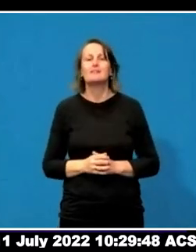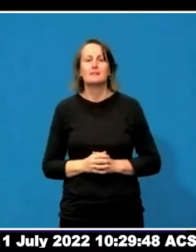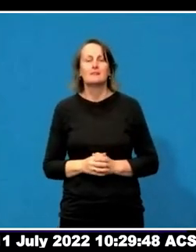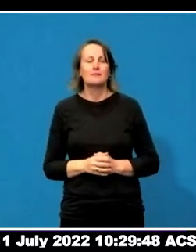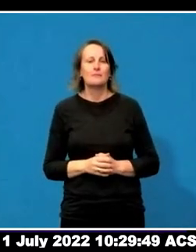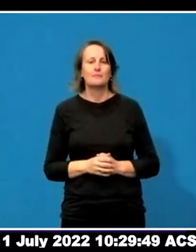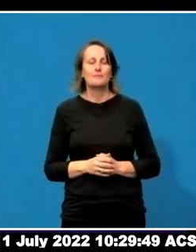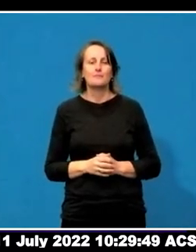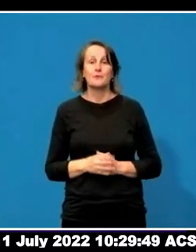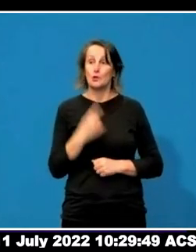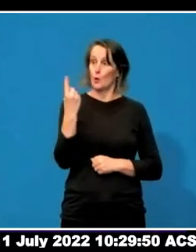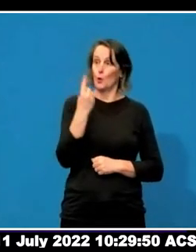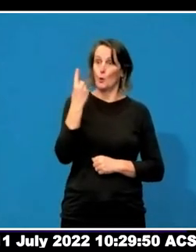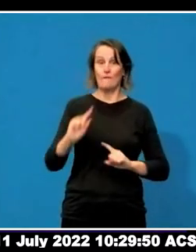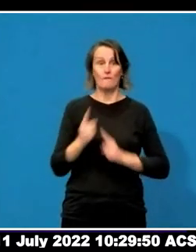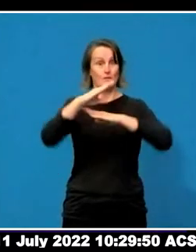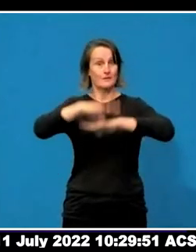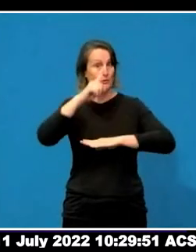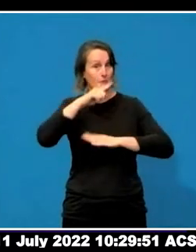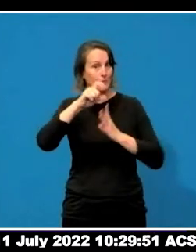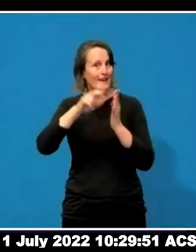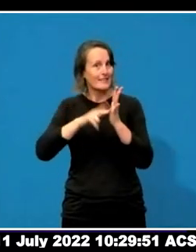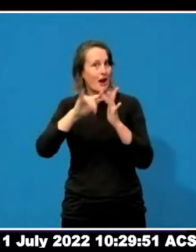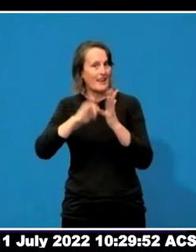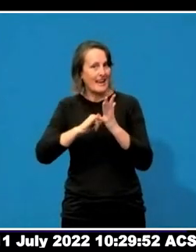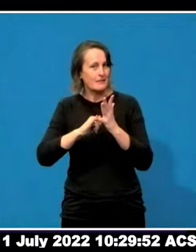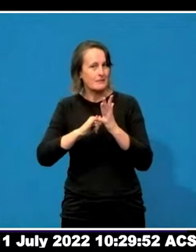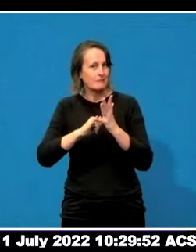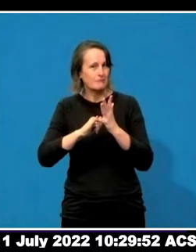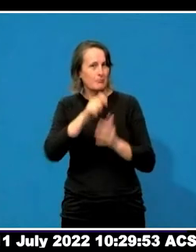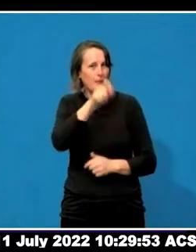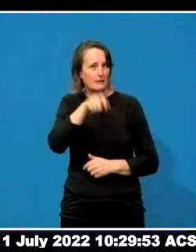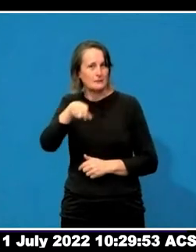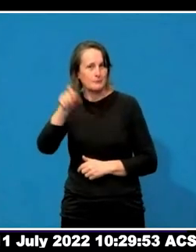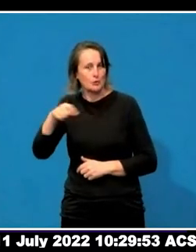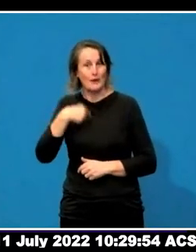participants in the NDIS, we shall also address the position of First Nations people